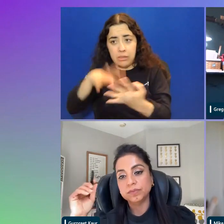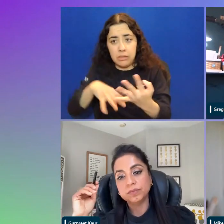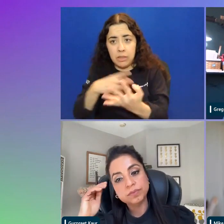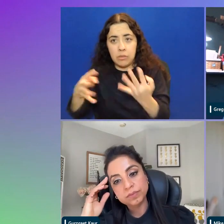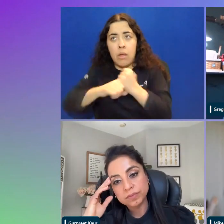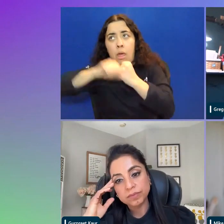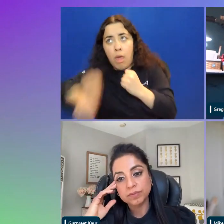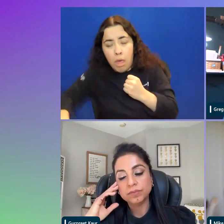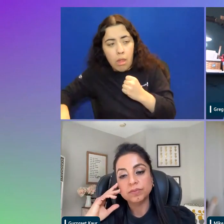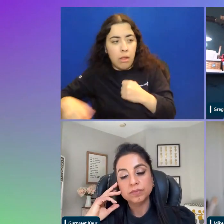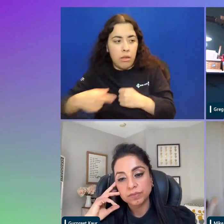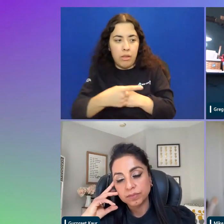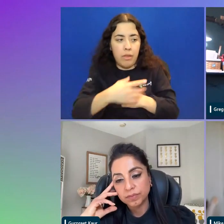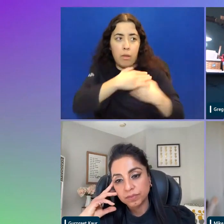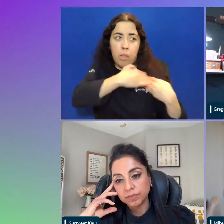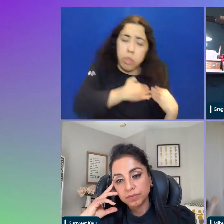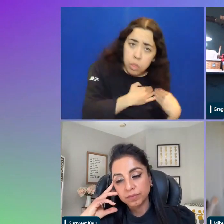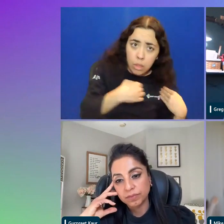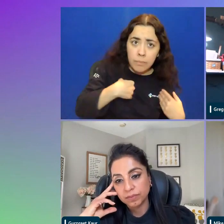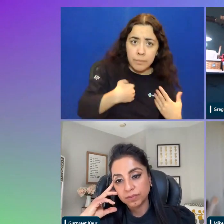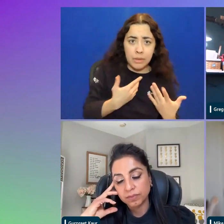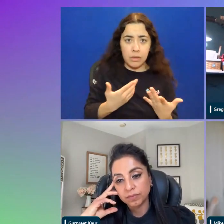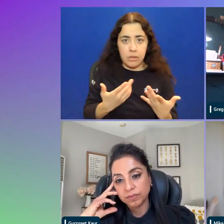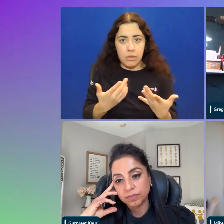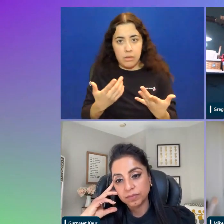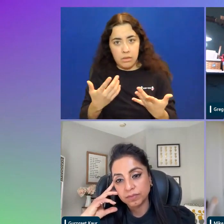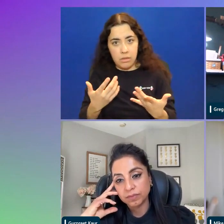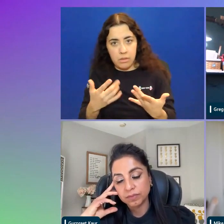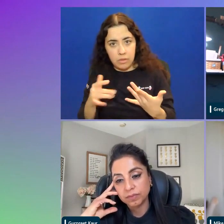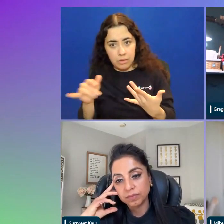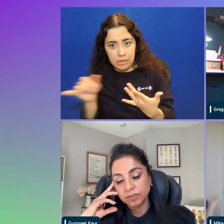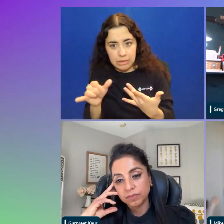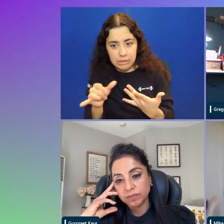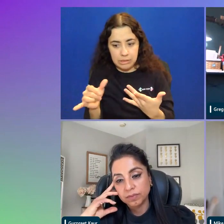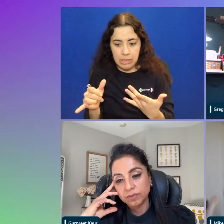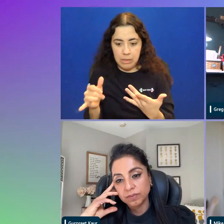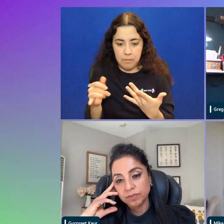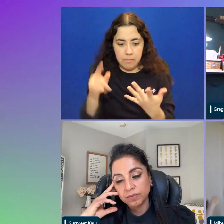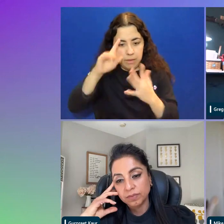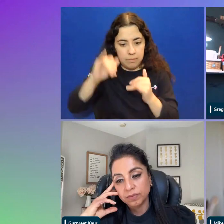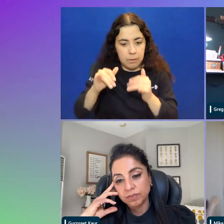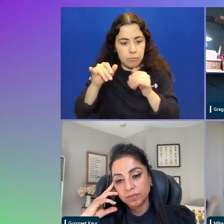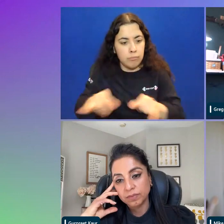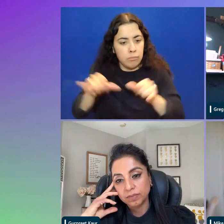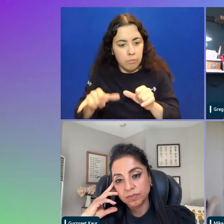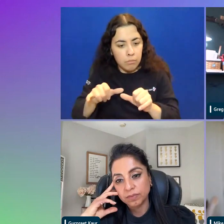Will they slow me down? Can I still report the company the same monetization that we had? Like there's a business being